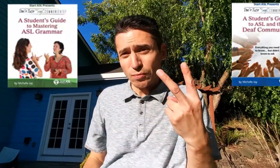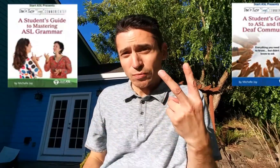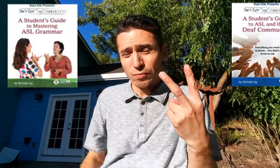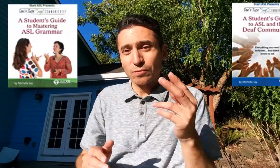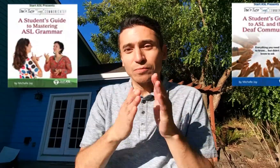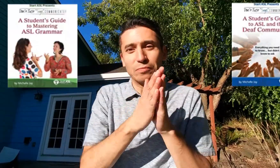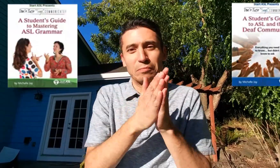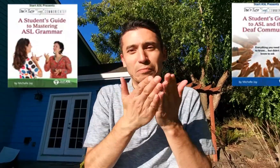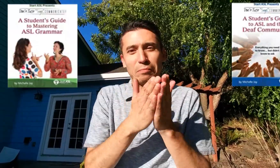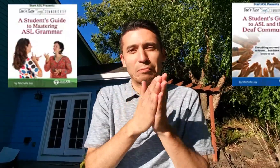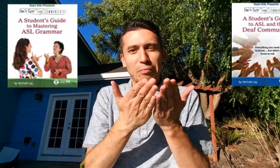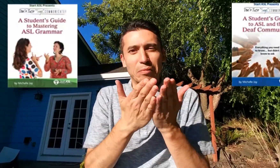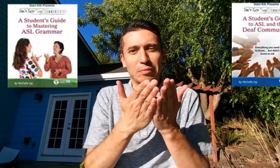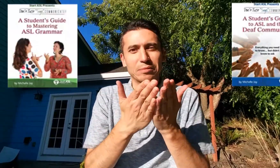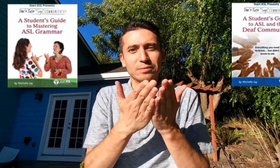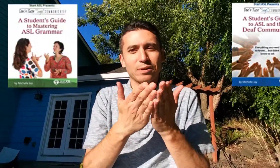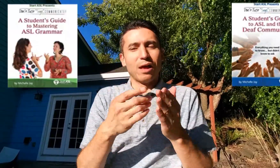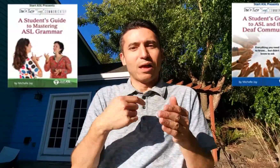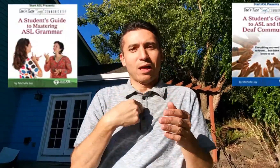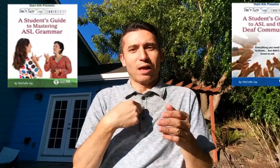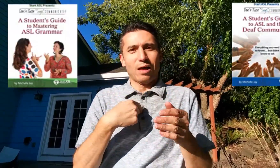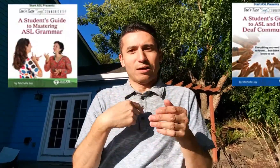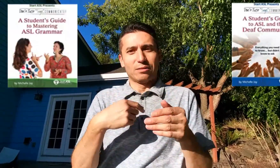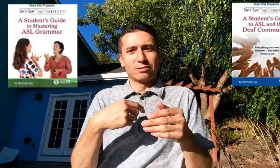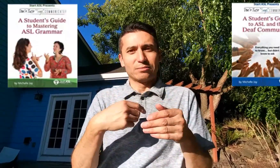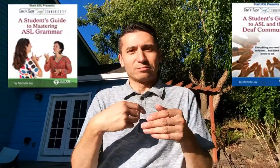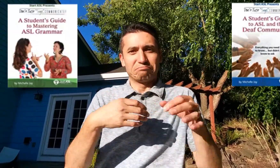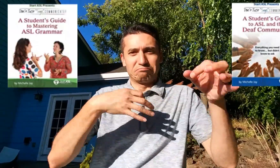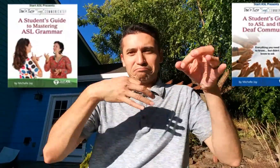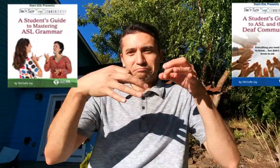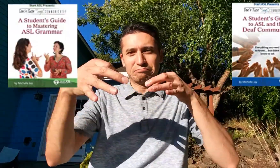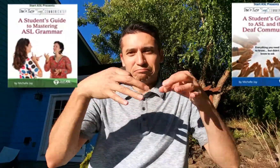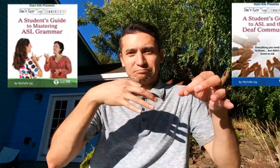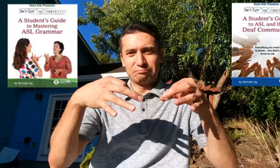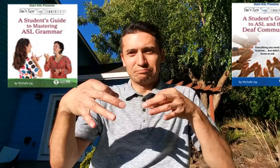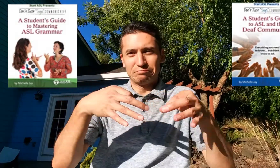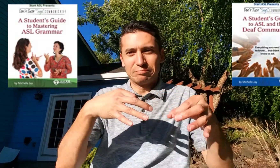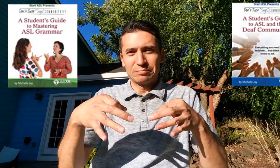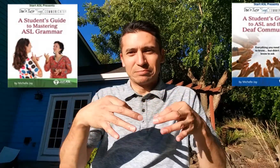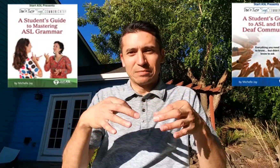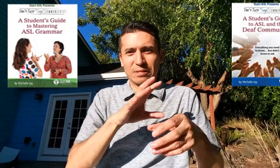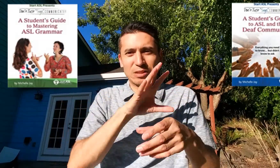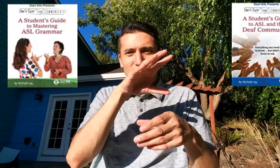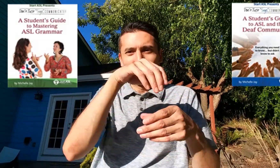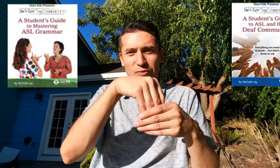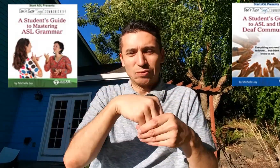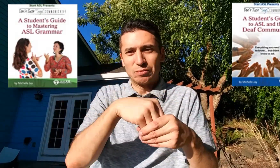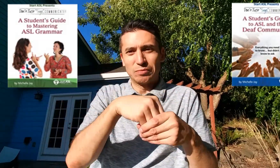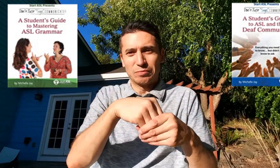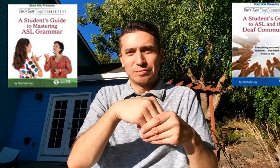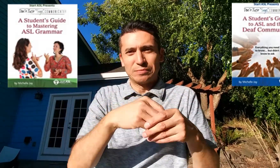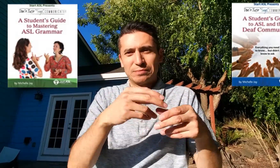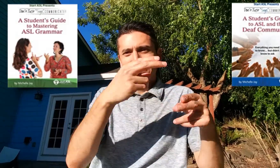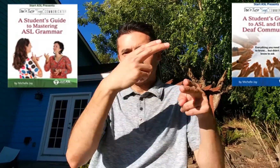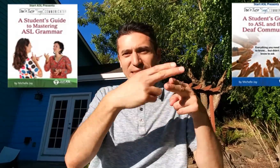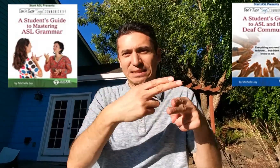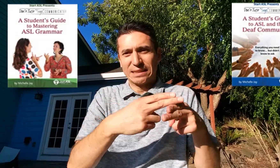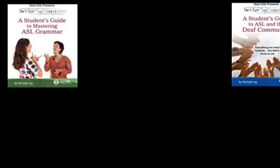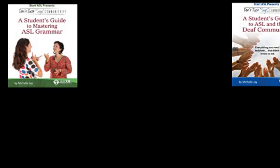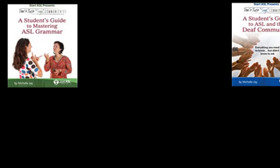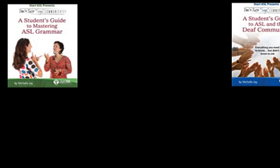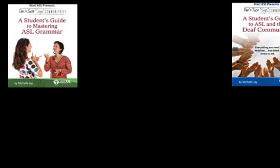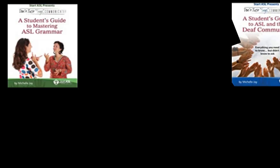I will include the titles in the description below.